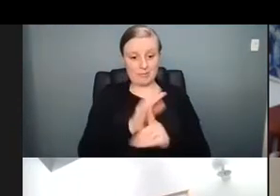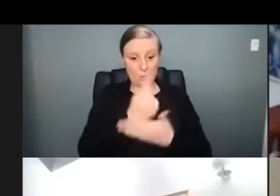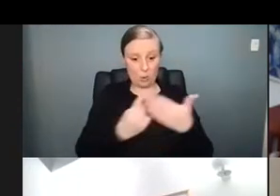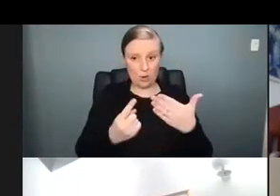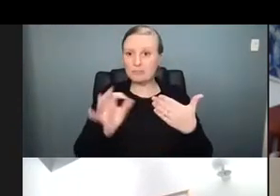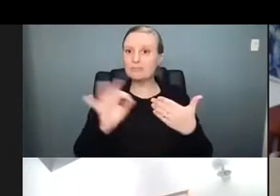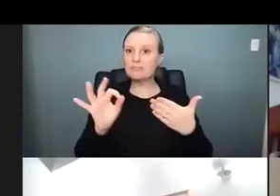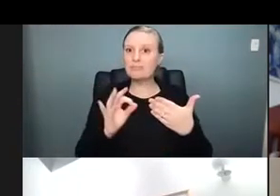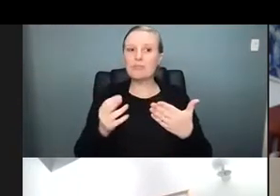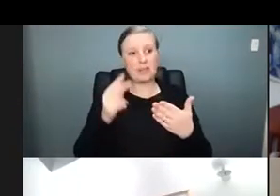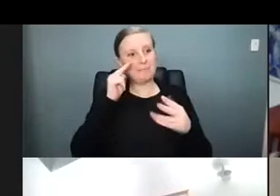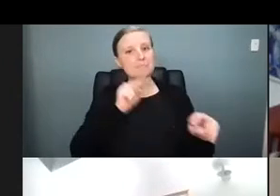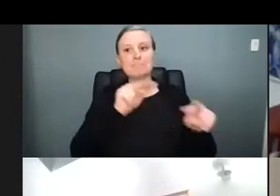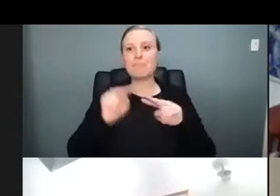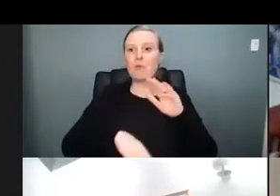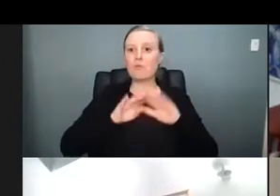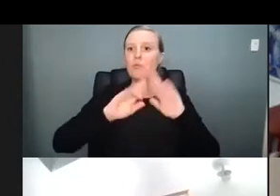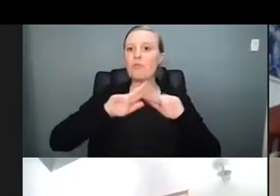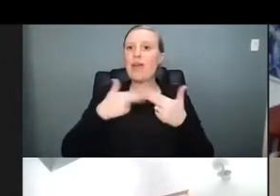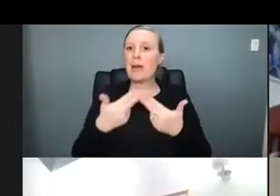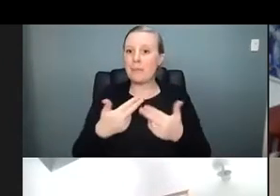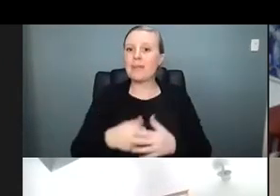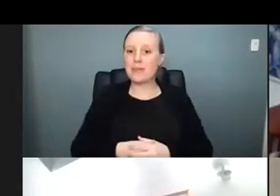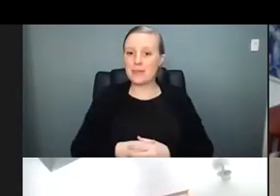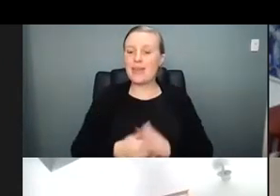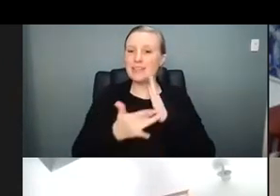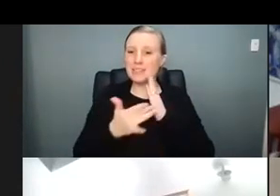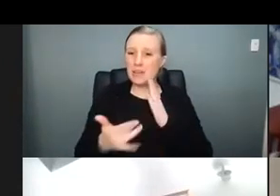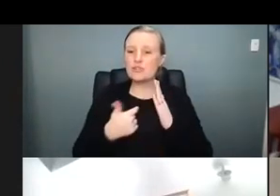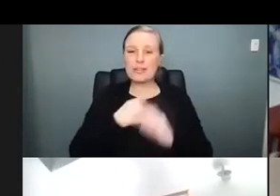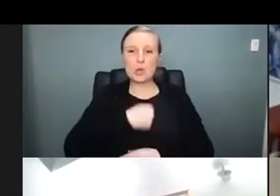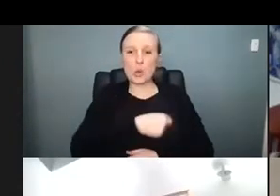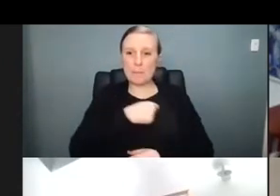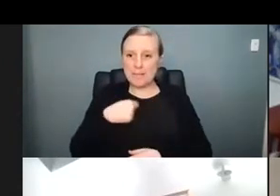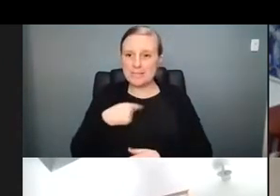measuring, monitoring, and improving digital inclusion. And we're proud to share with you